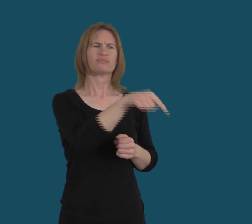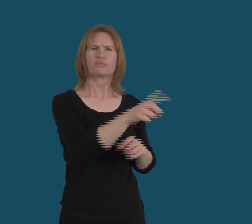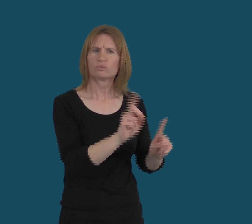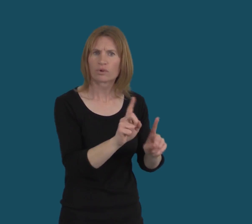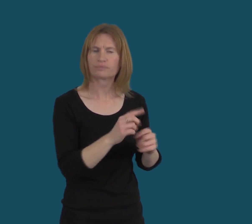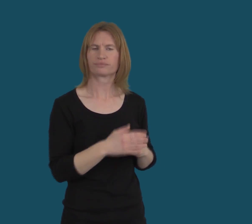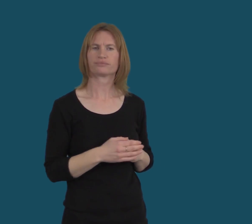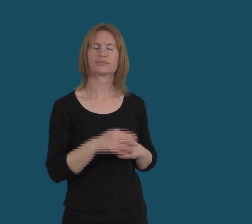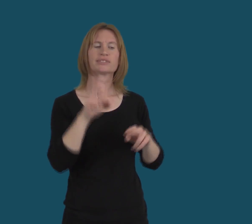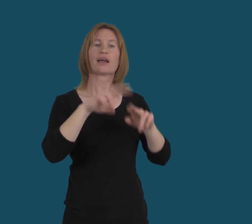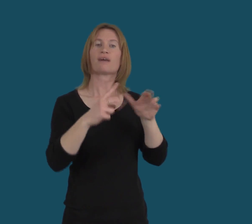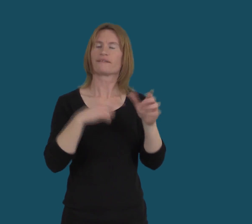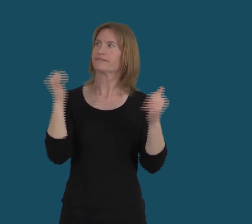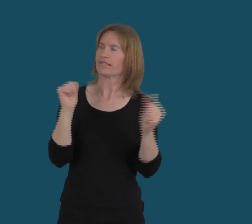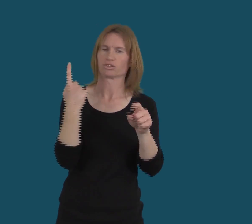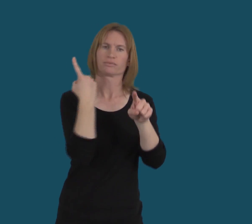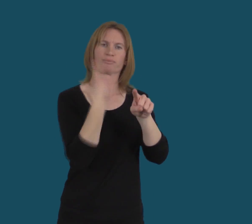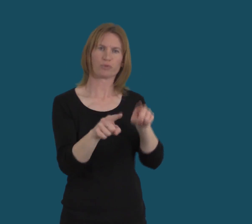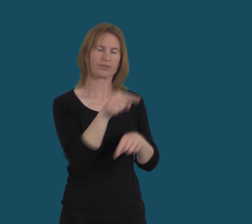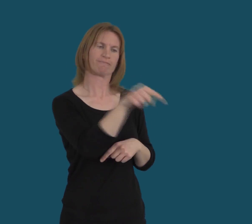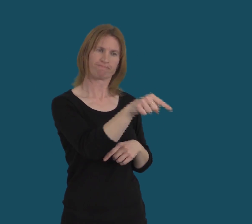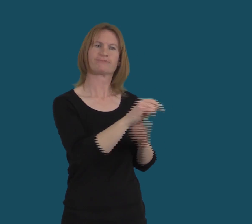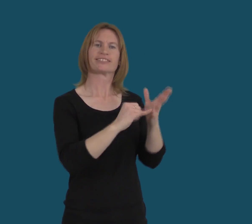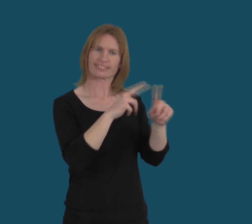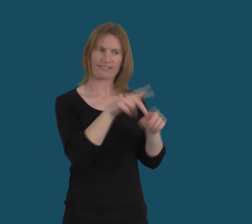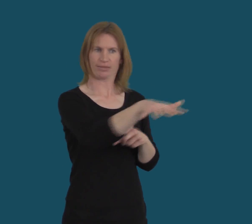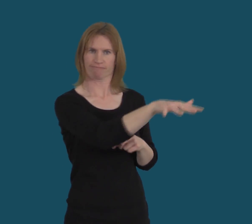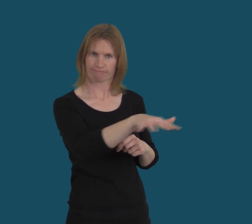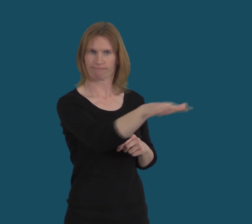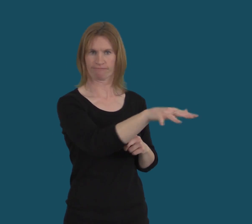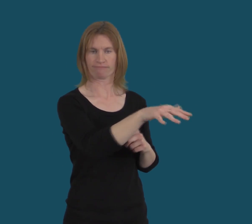The CFA has identified these areas as the safest option for your community.